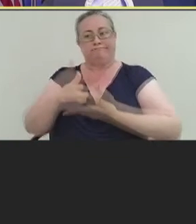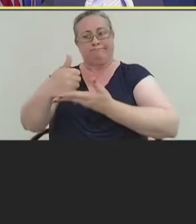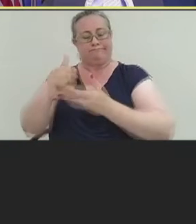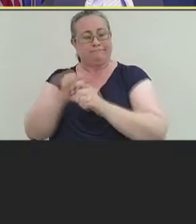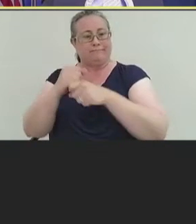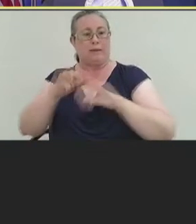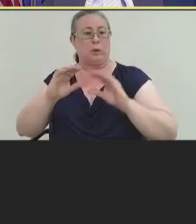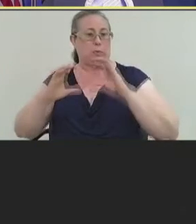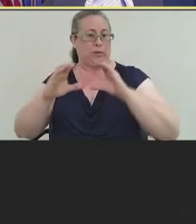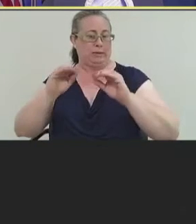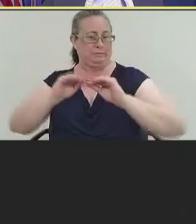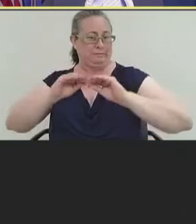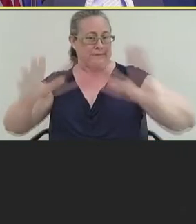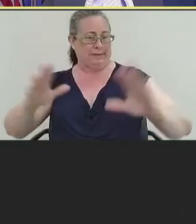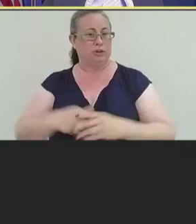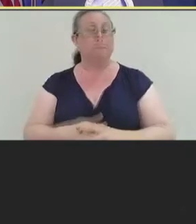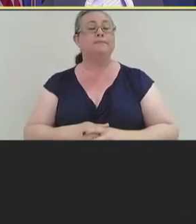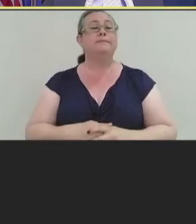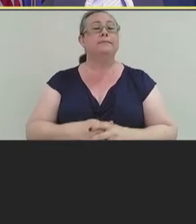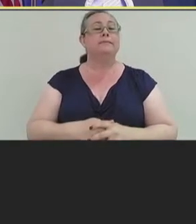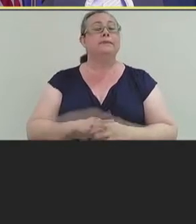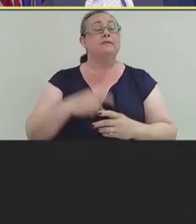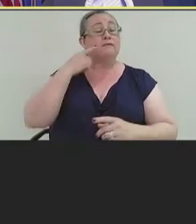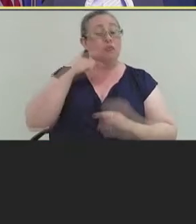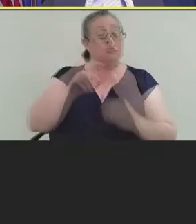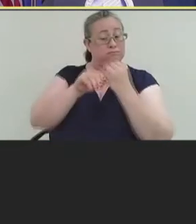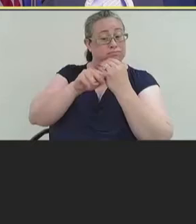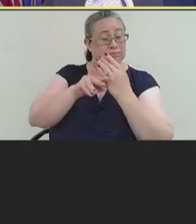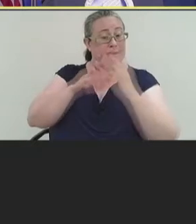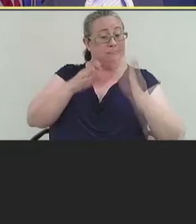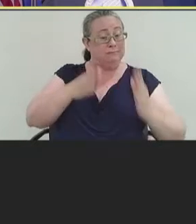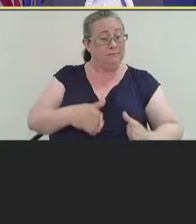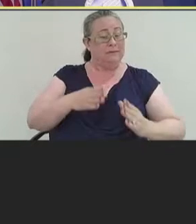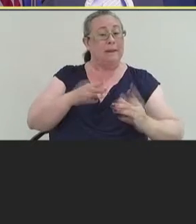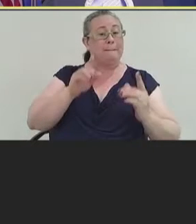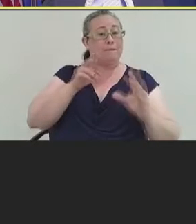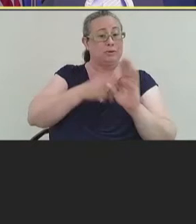For our virtual participants, please remember to mute yourself when not speaking. And please do